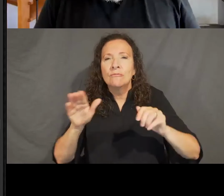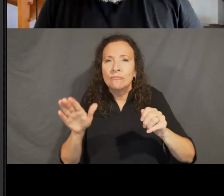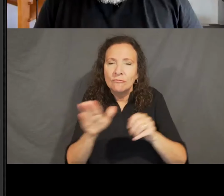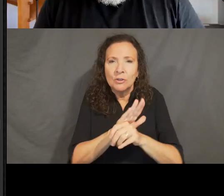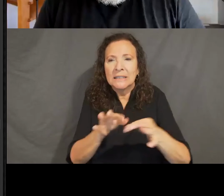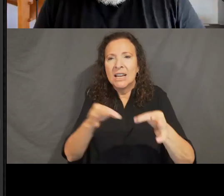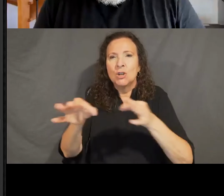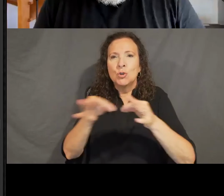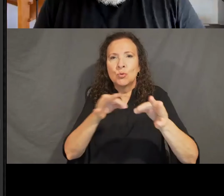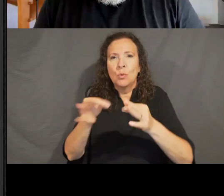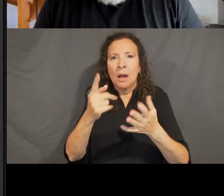out on what you are presenting.